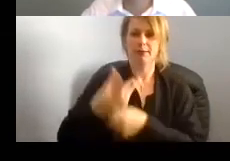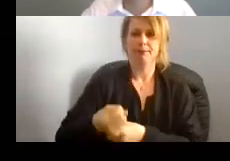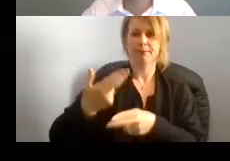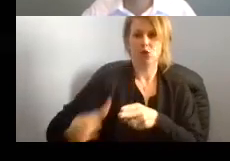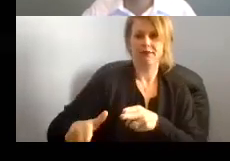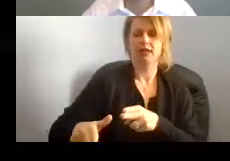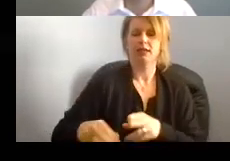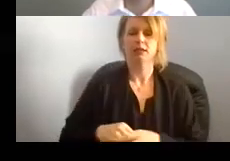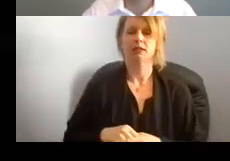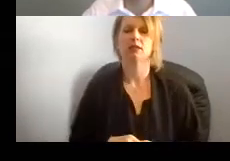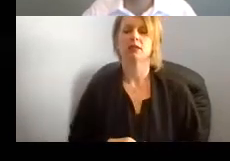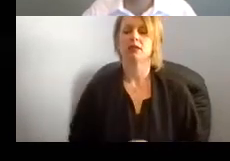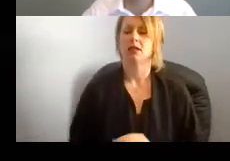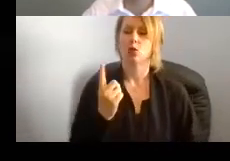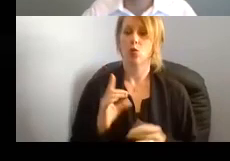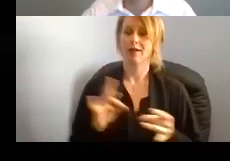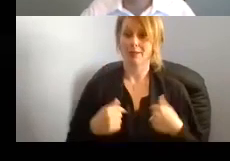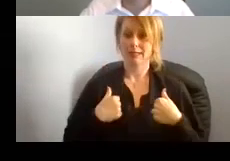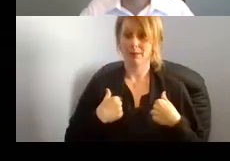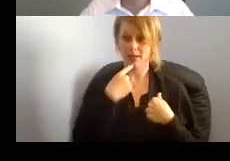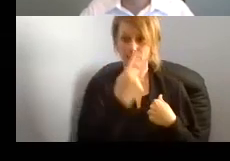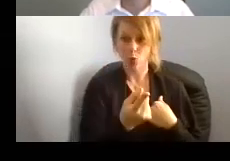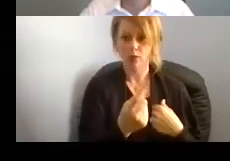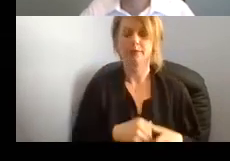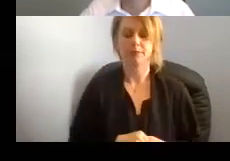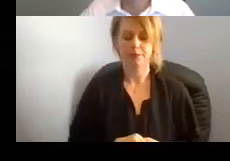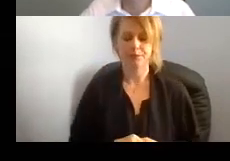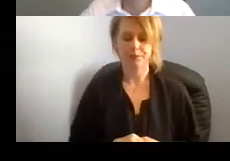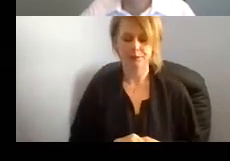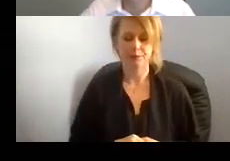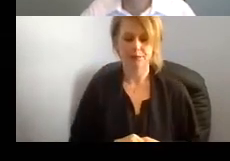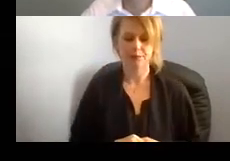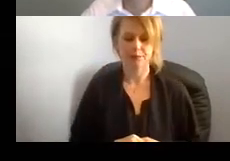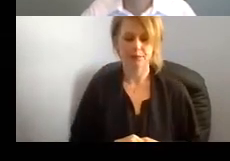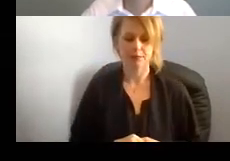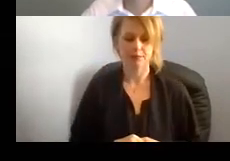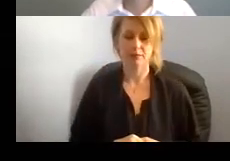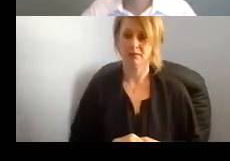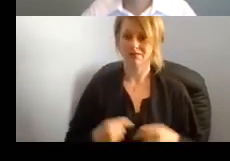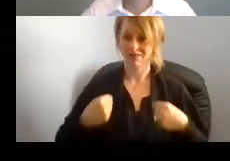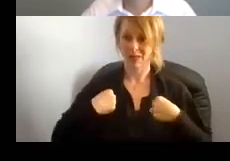And one of the comments I made was, every time I go to these school shootings